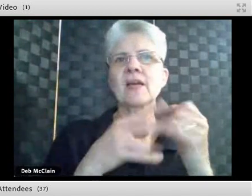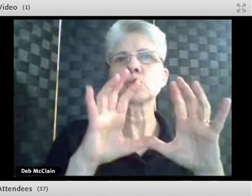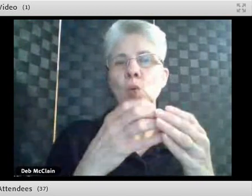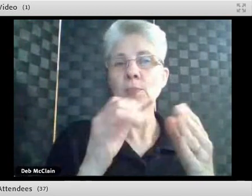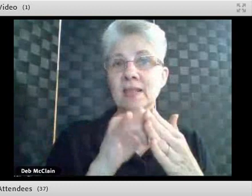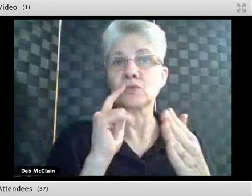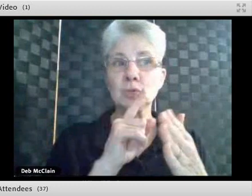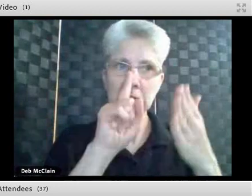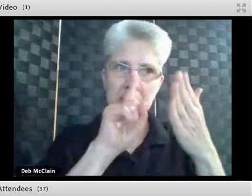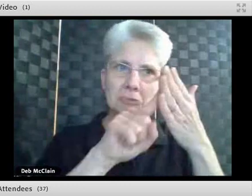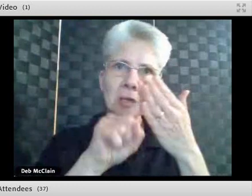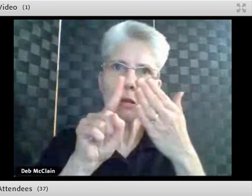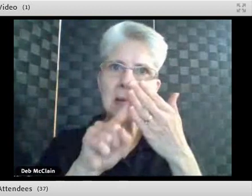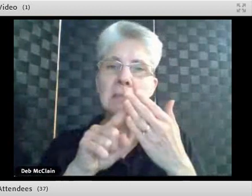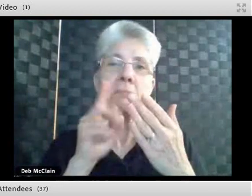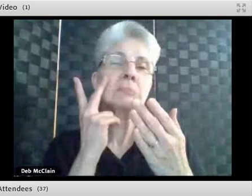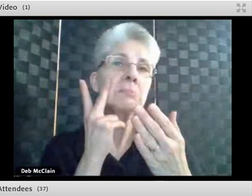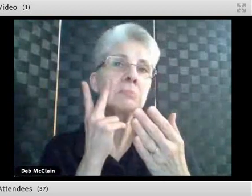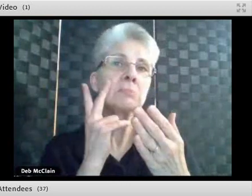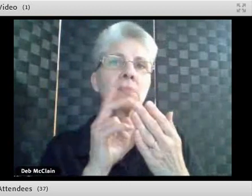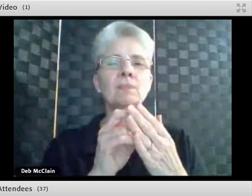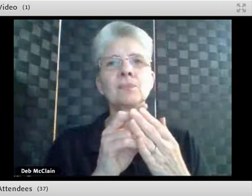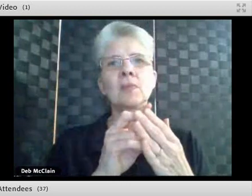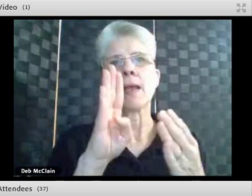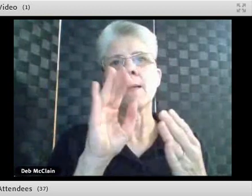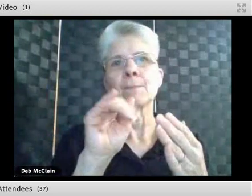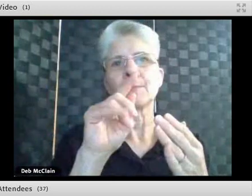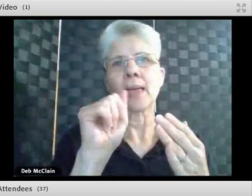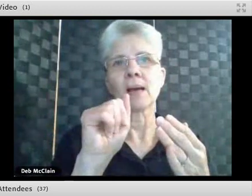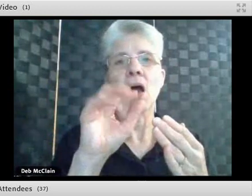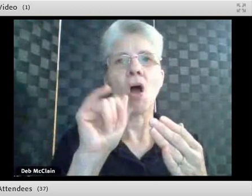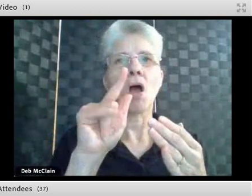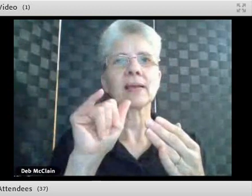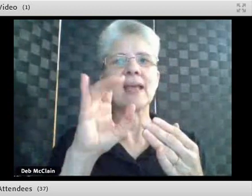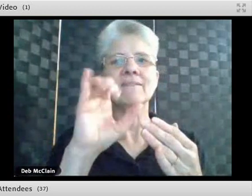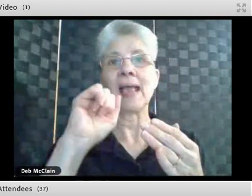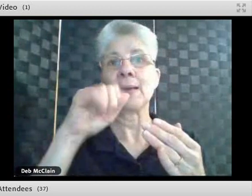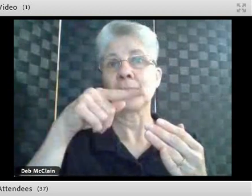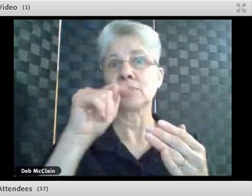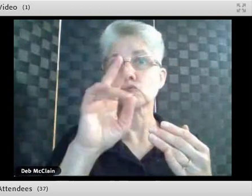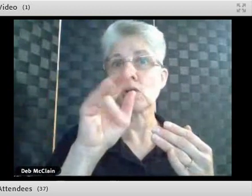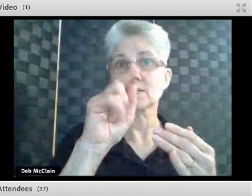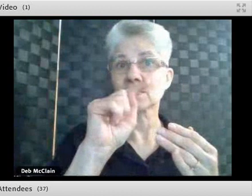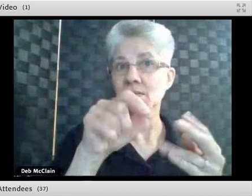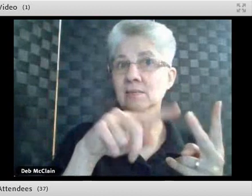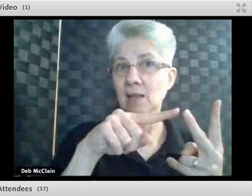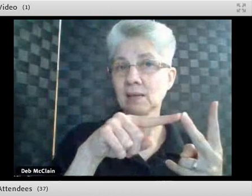that you could look into. MetaArchive is one. APTrust is another.